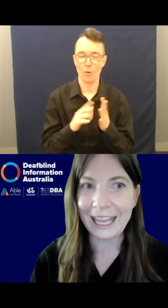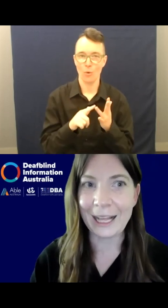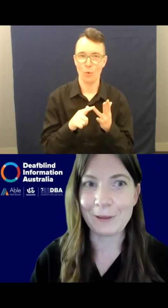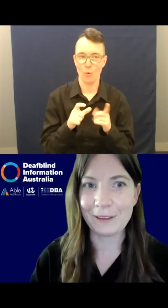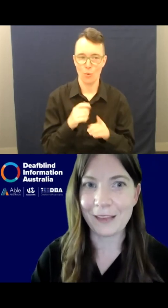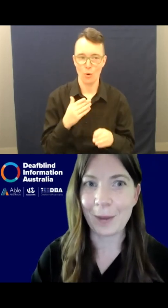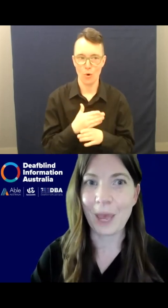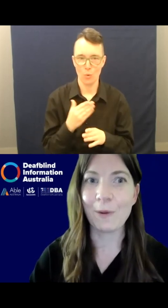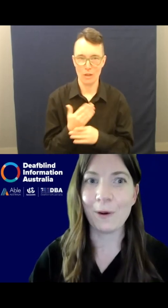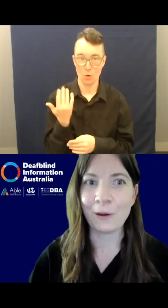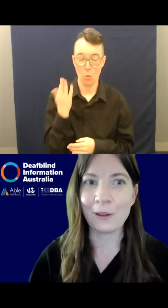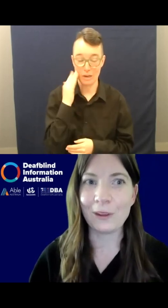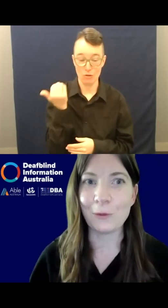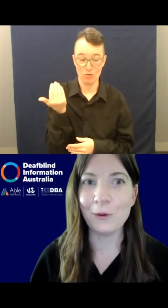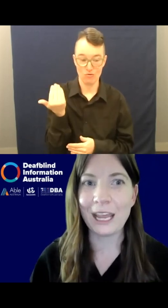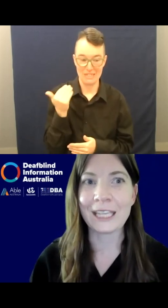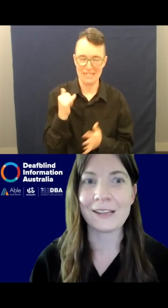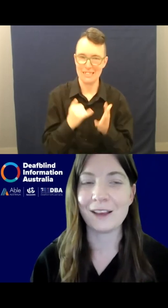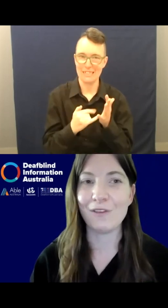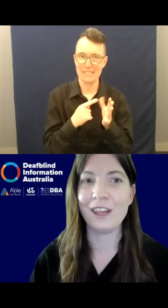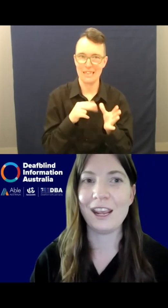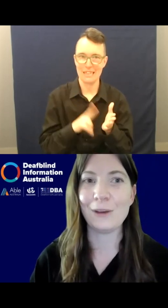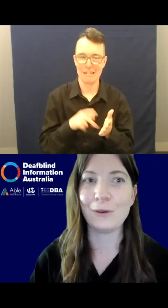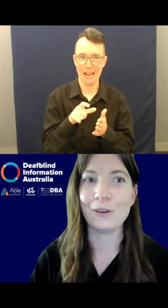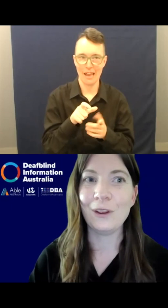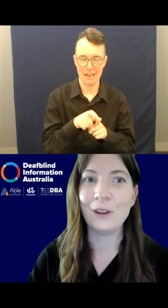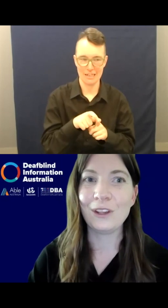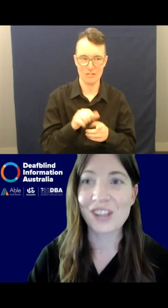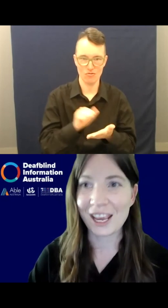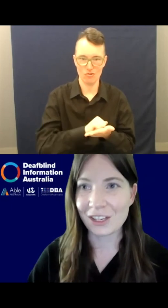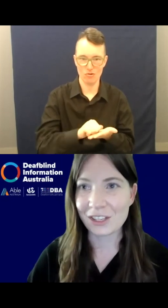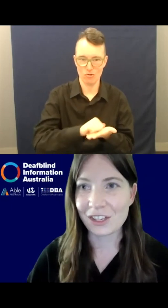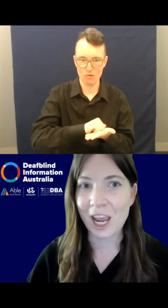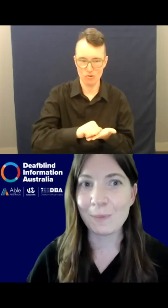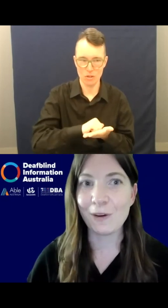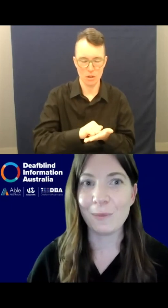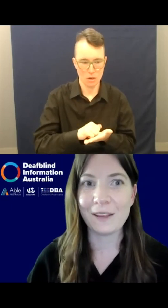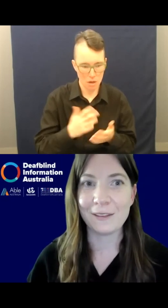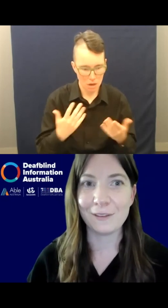Using sandpaper on the wood and discovered that he could change the shape of the pieces of wood,